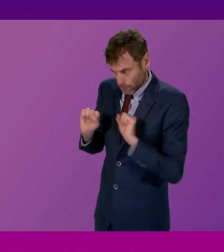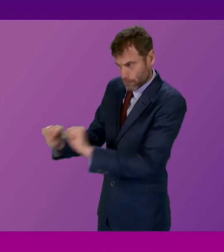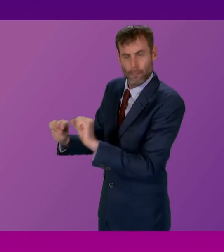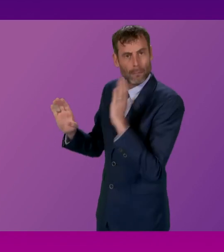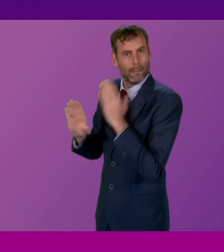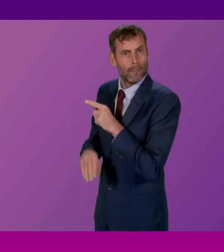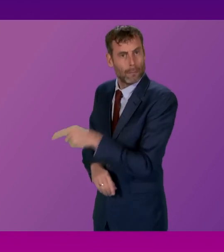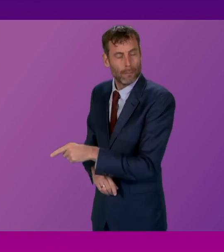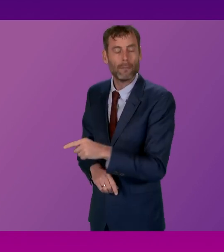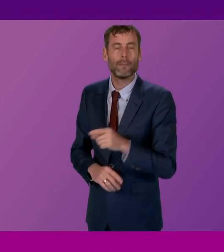or what that information is.